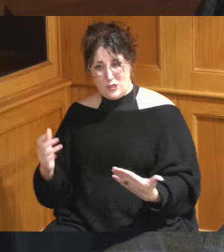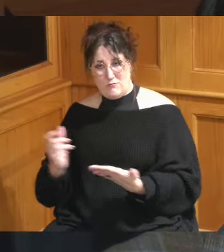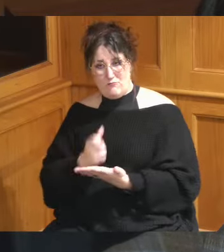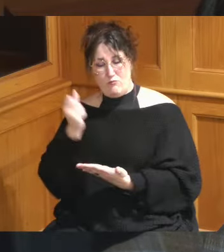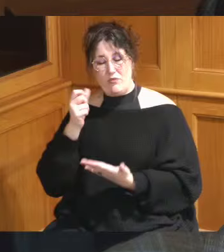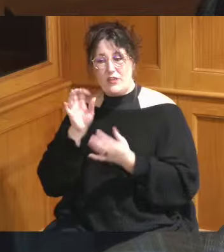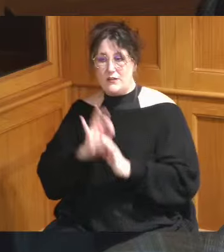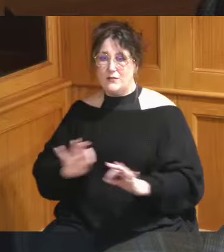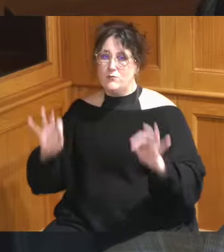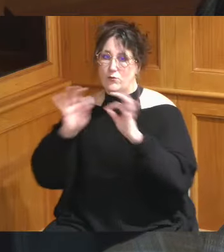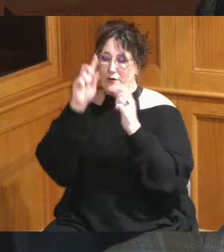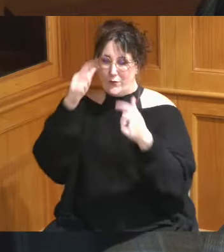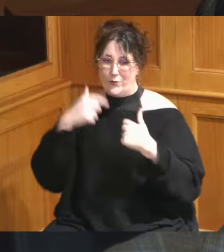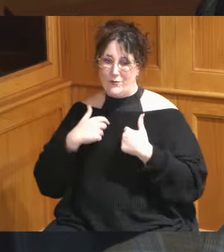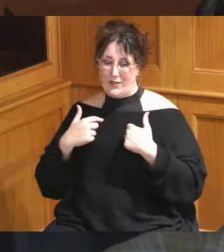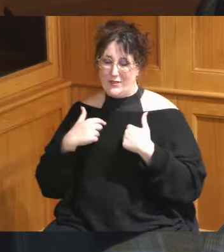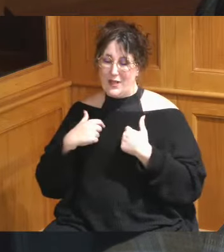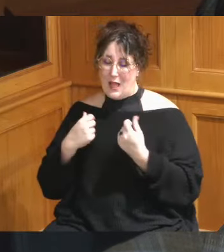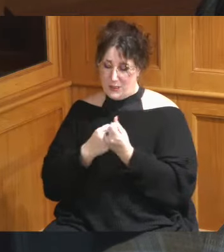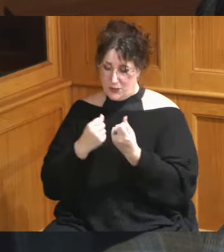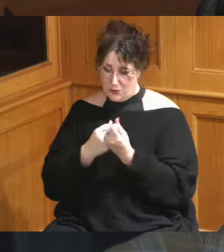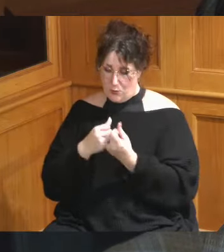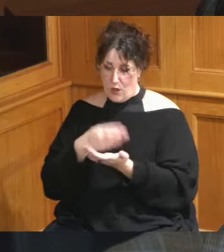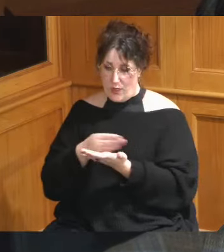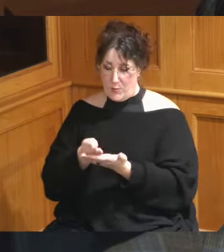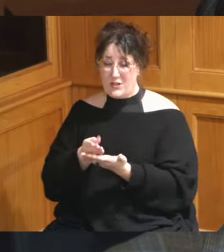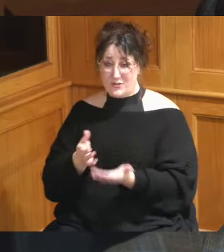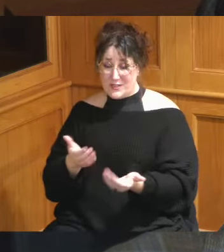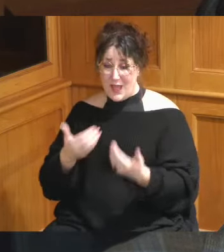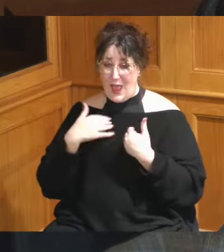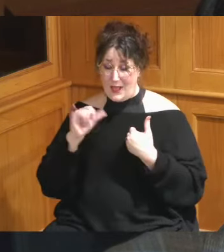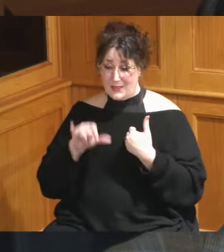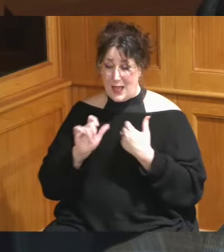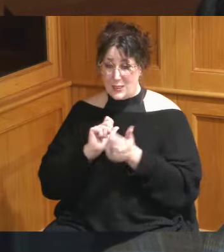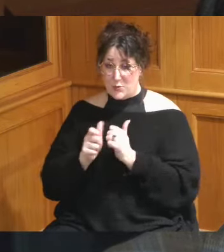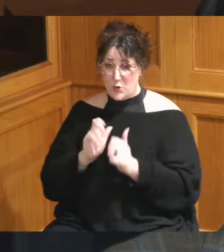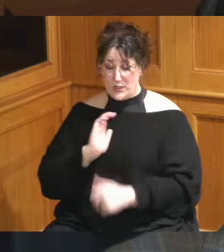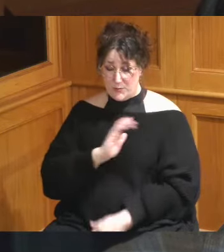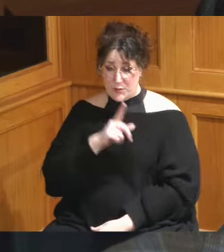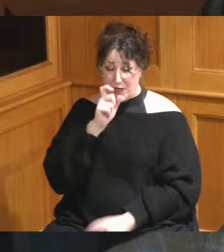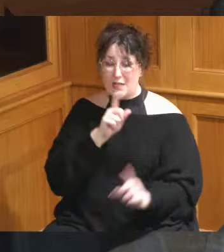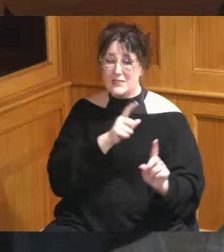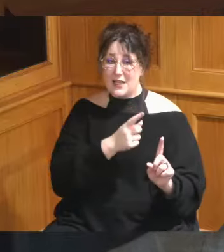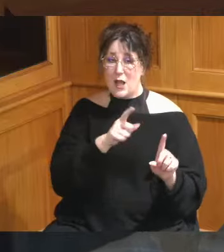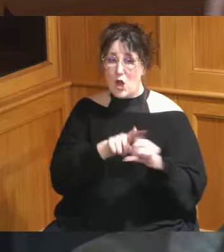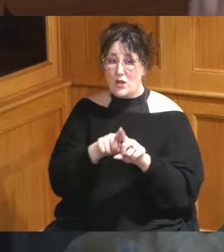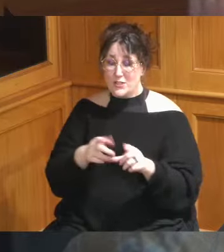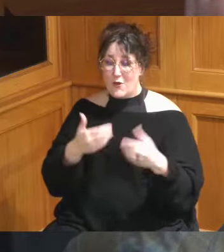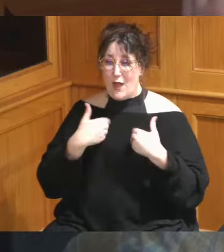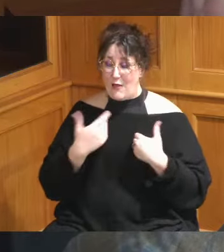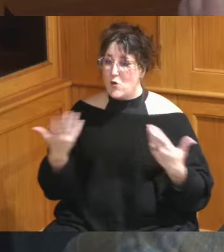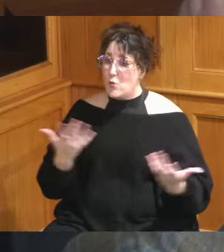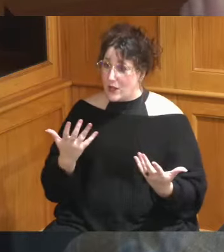me. So, I support this budget having the sports Commission because they also got what? Heads in